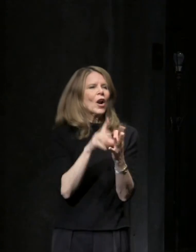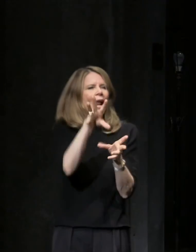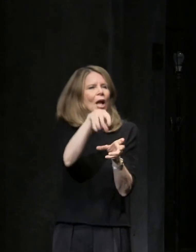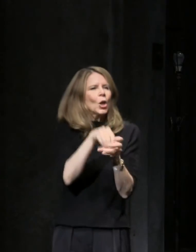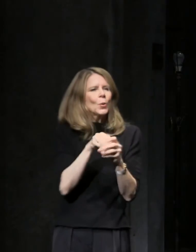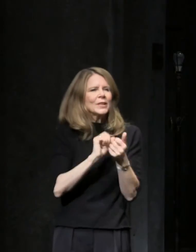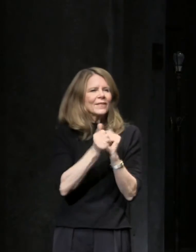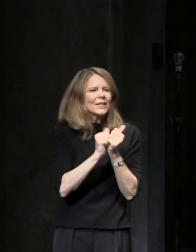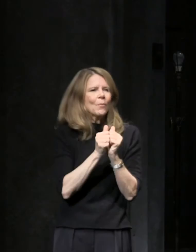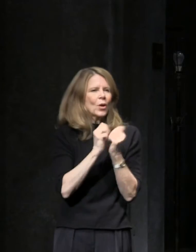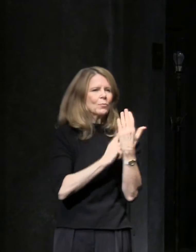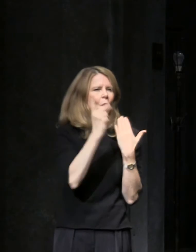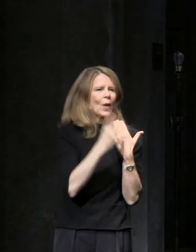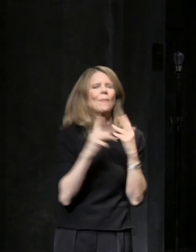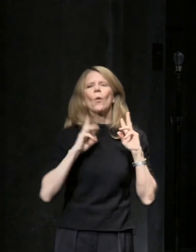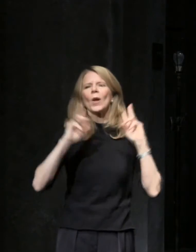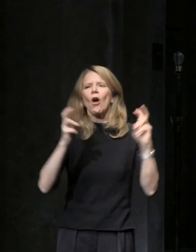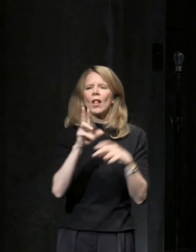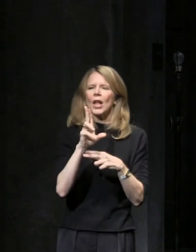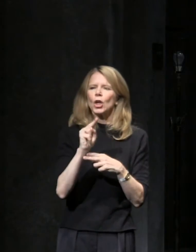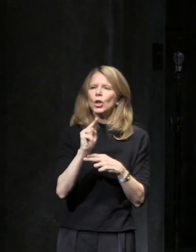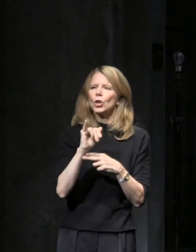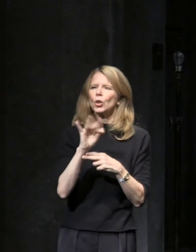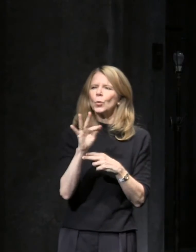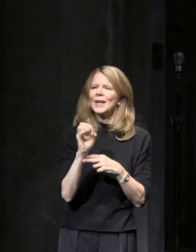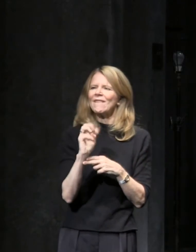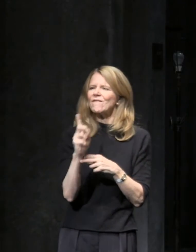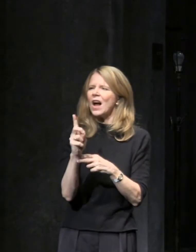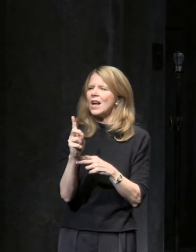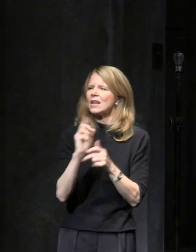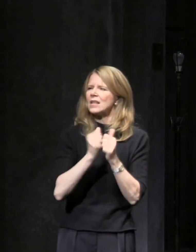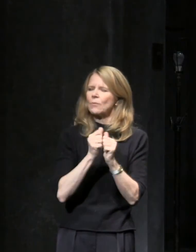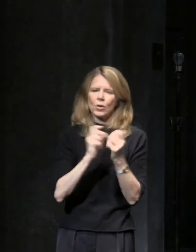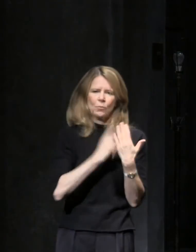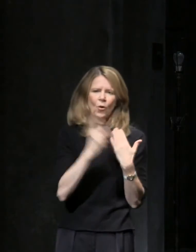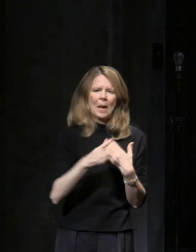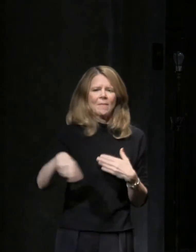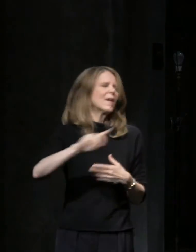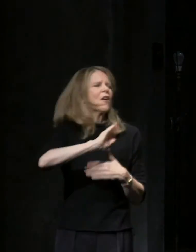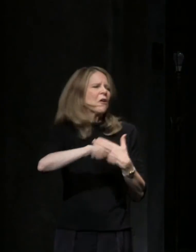call Unified Sports Program some years ago. All of our children played on this unified